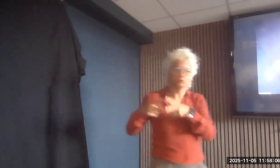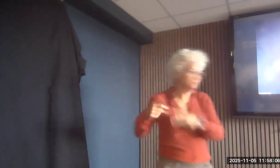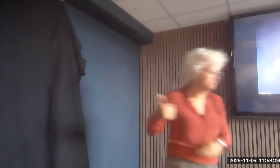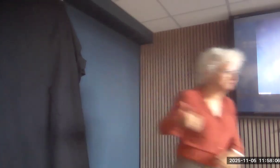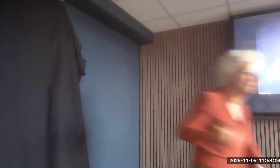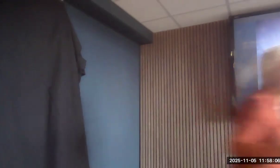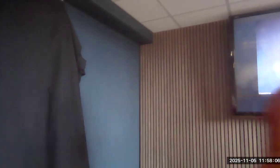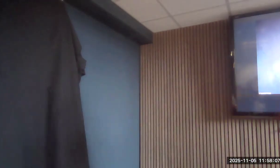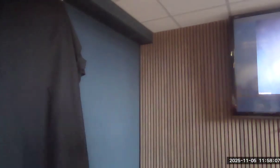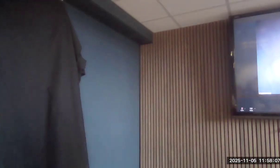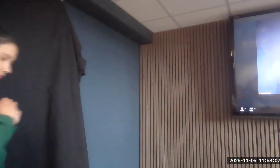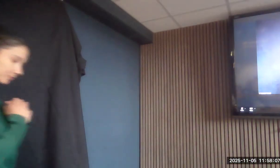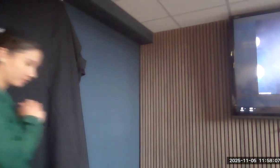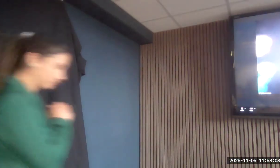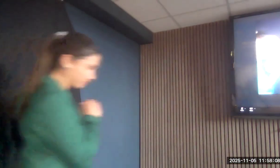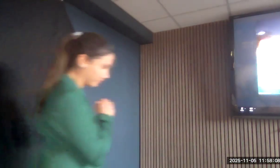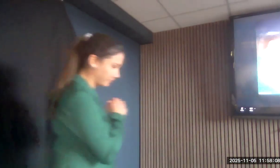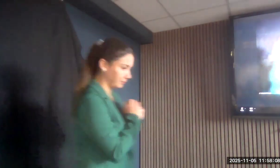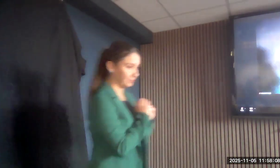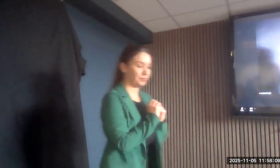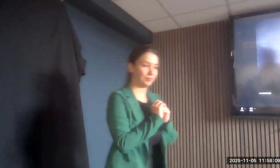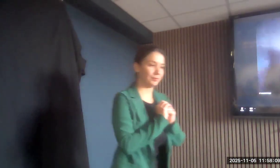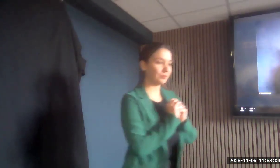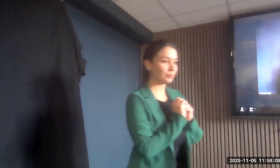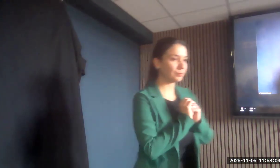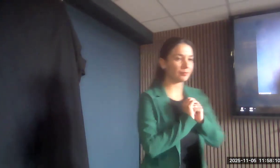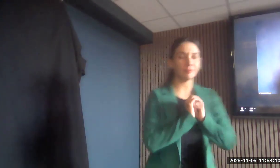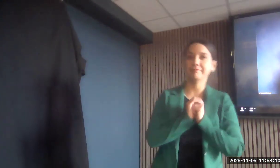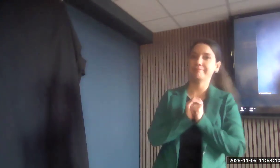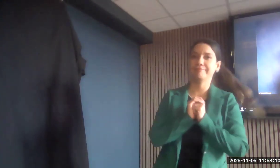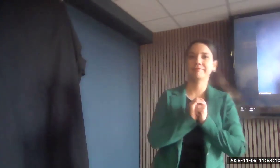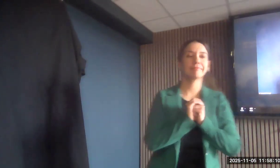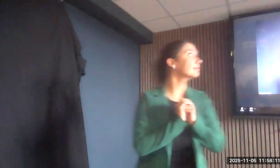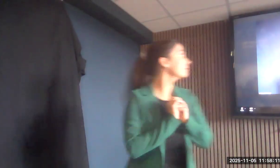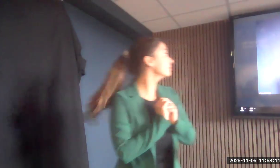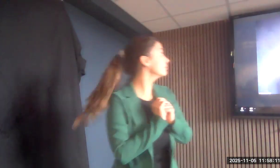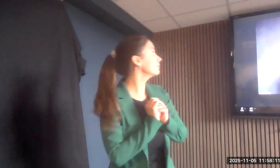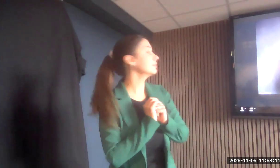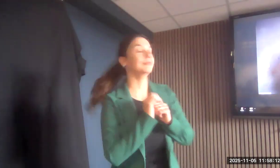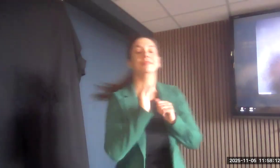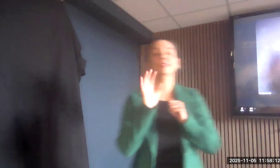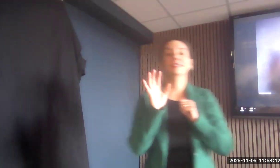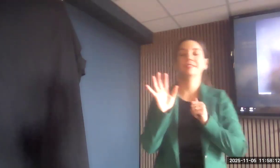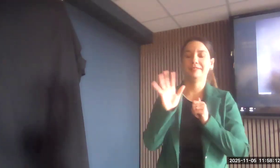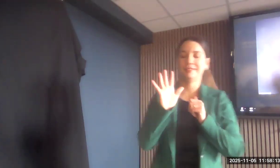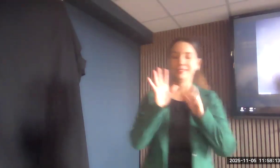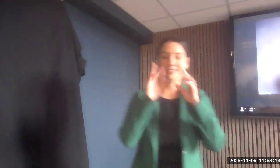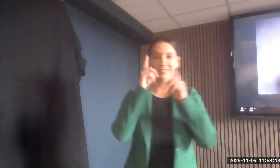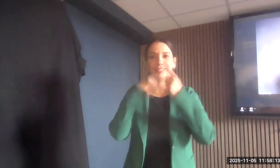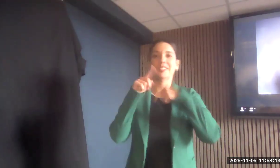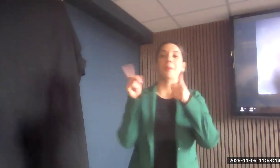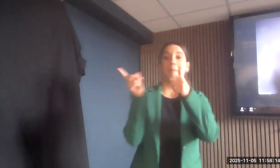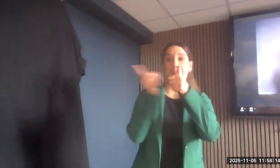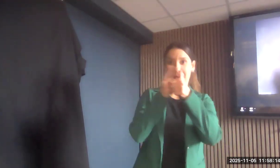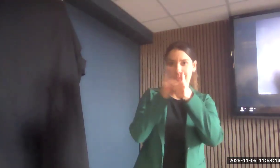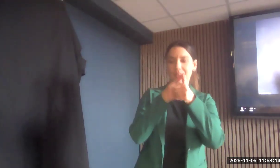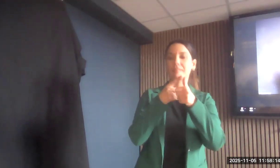and causing some linguistic shift.